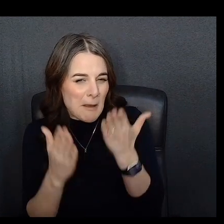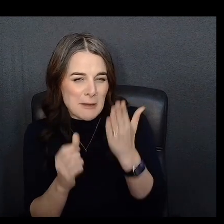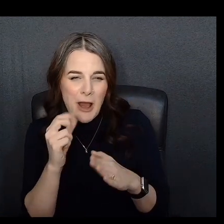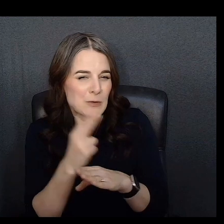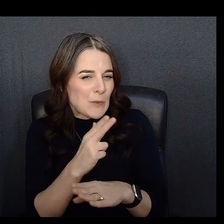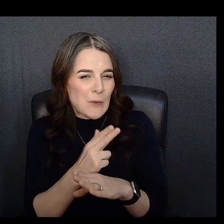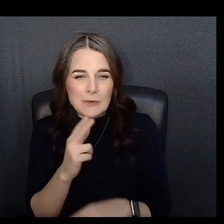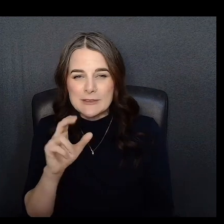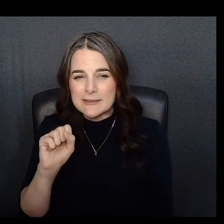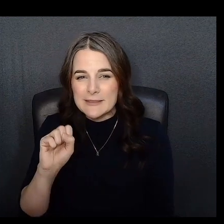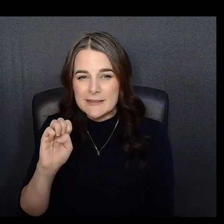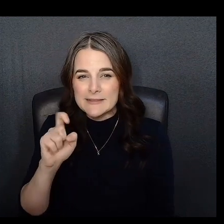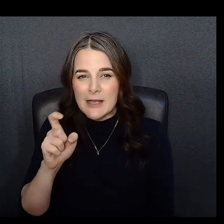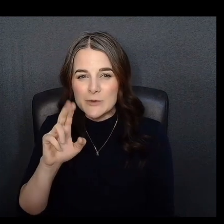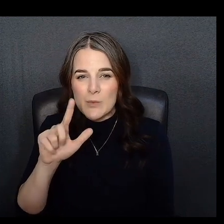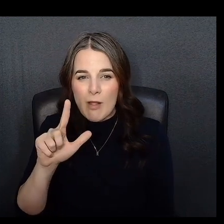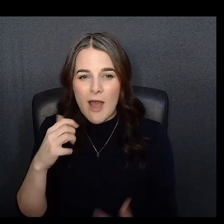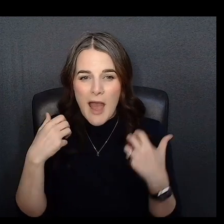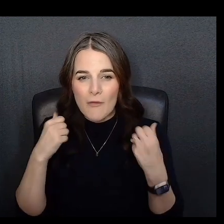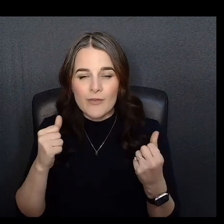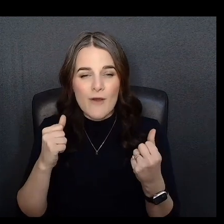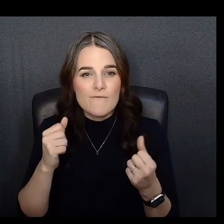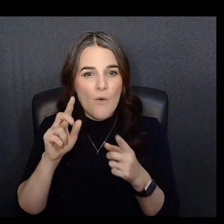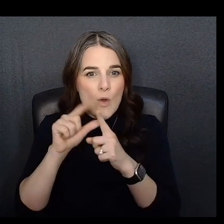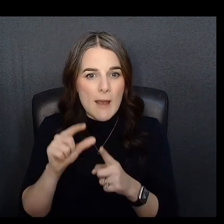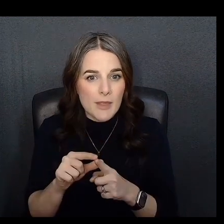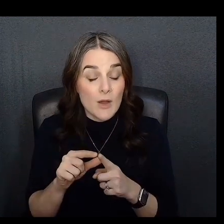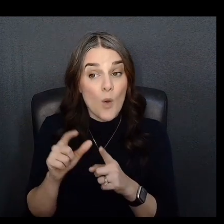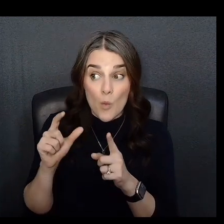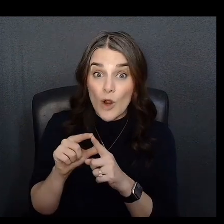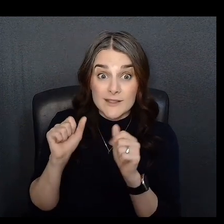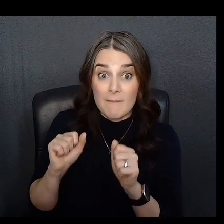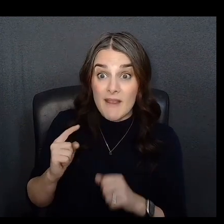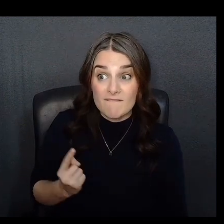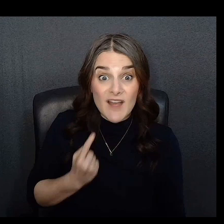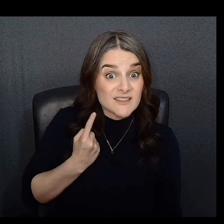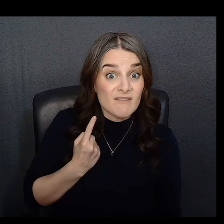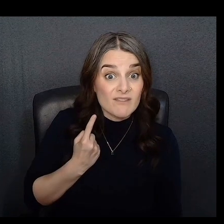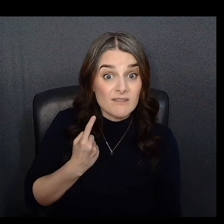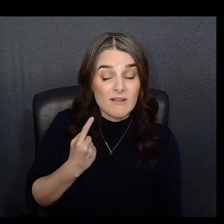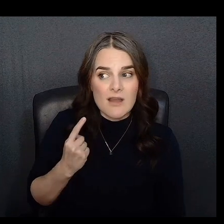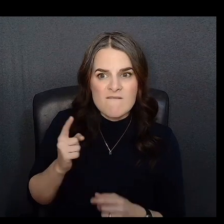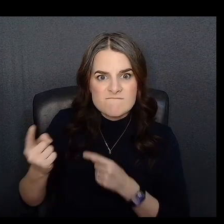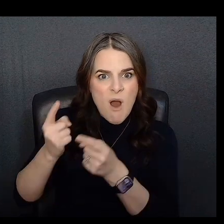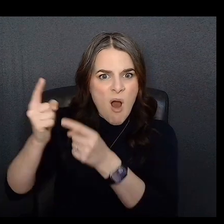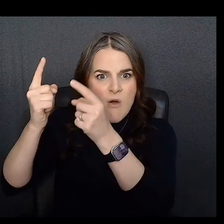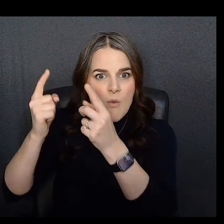That words can be offensive, they can be harmful, and we might want to reserve those words for instances